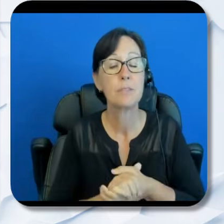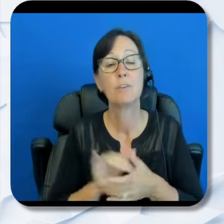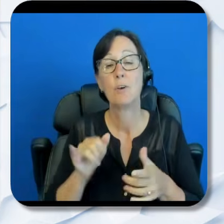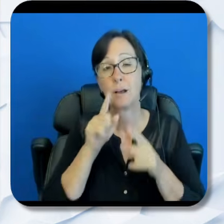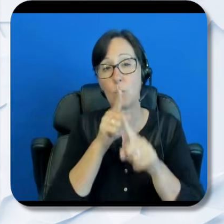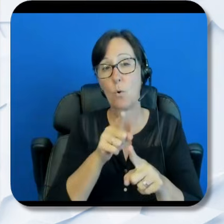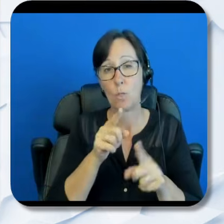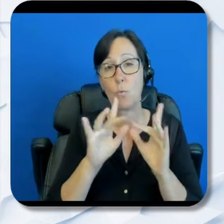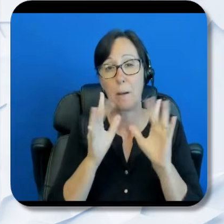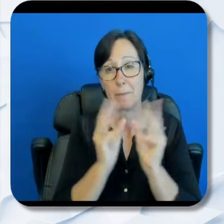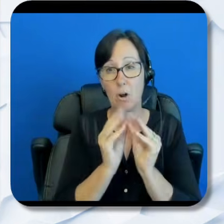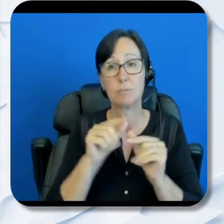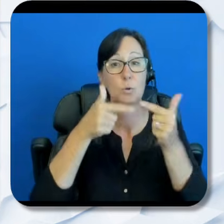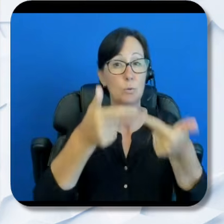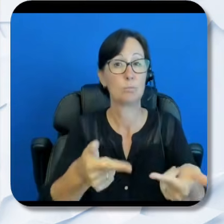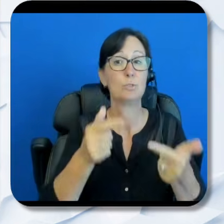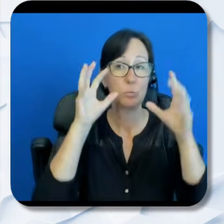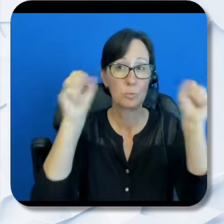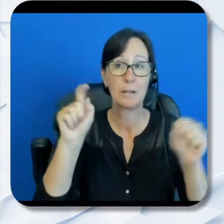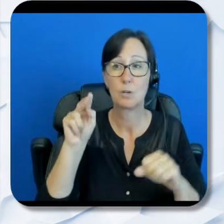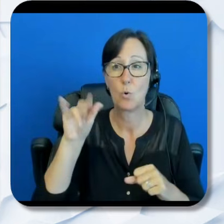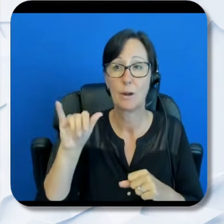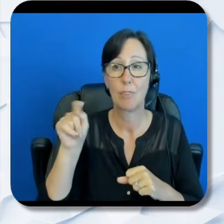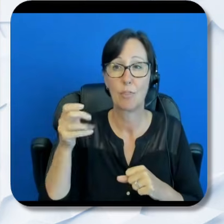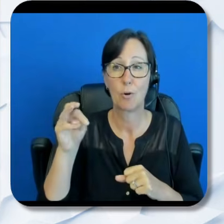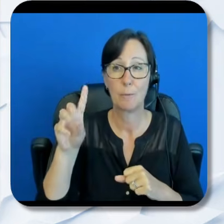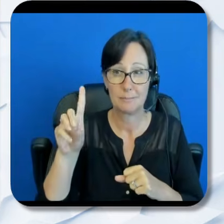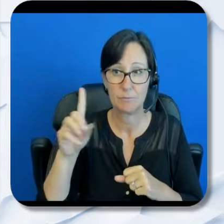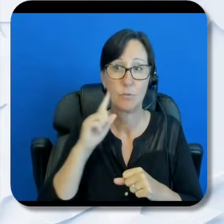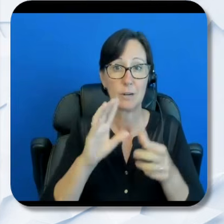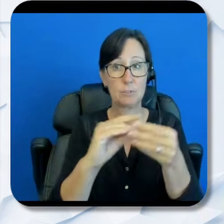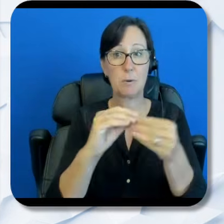to our superintendent, Tony Thurmond, for his remarks, and thanks for being with us.